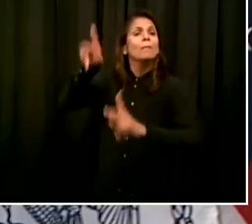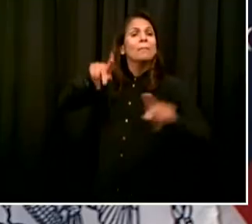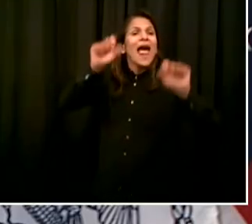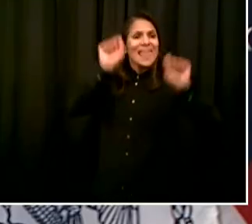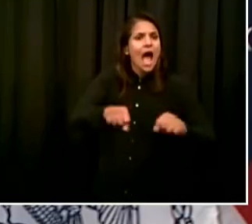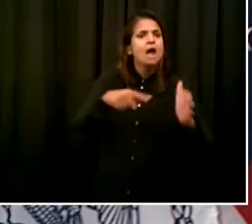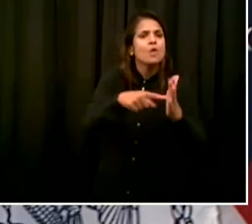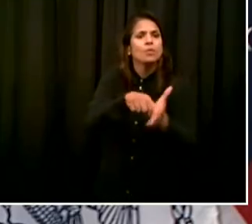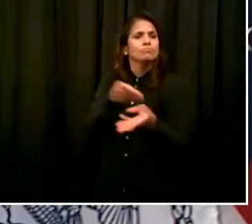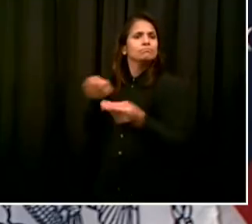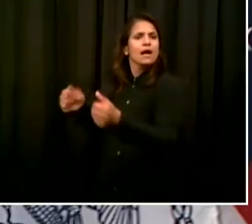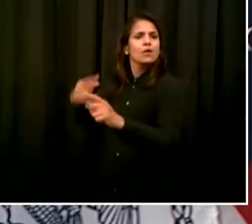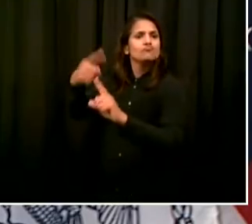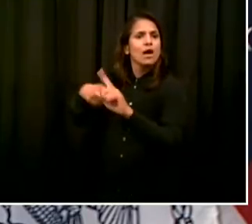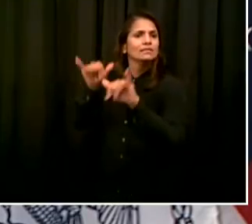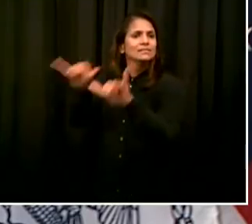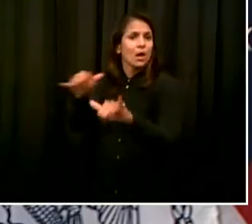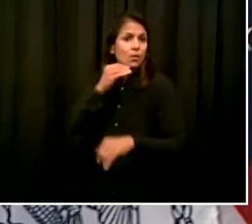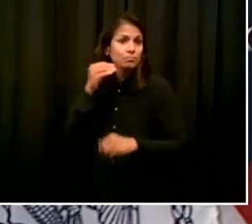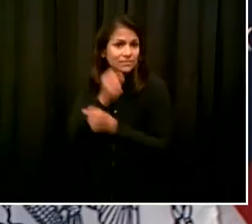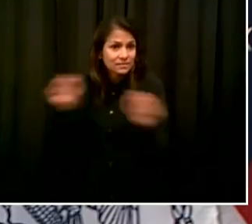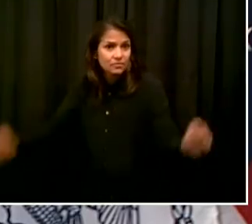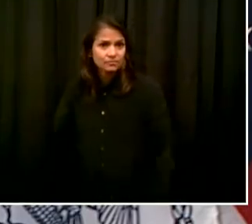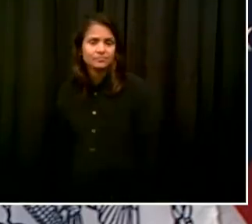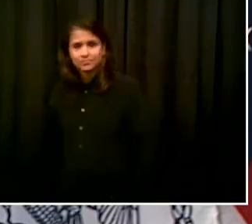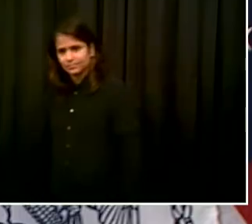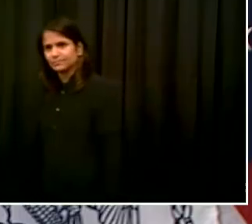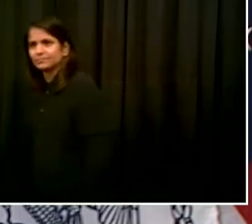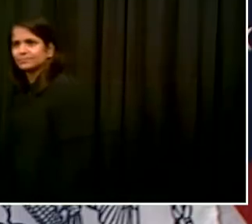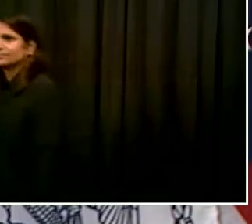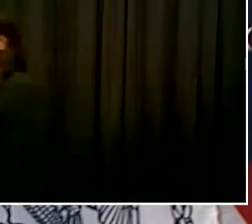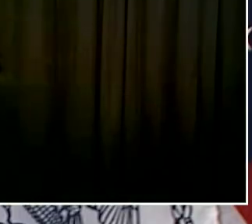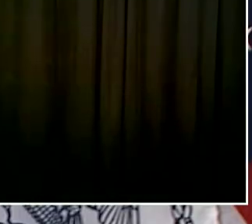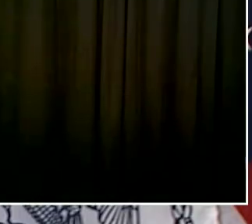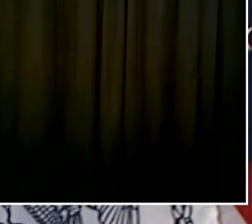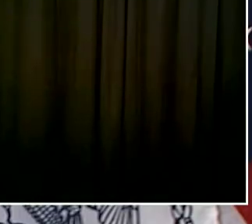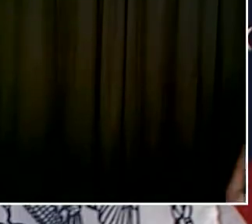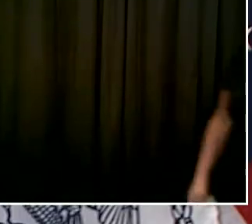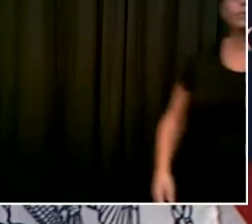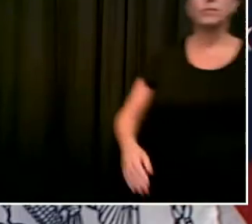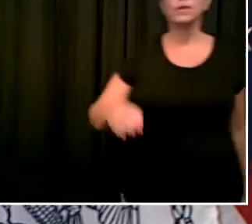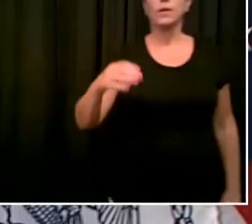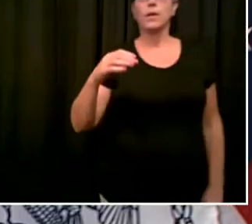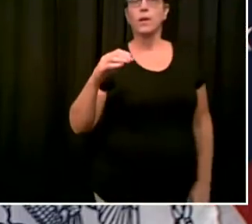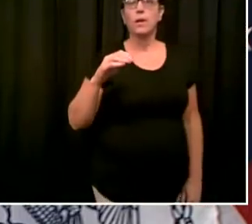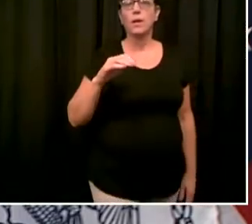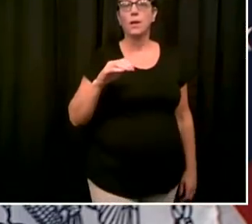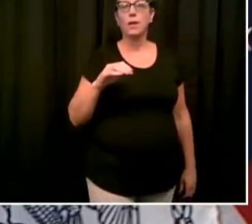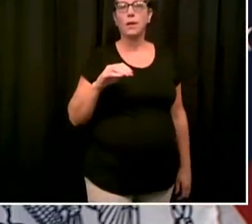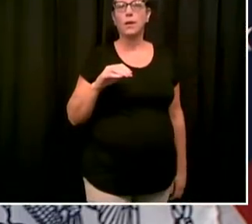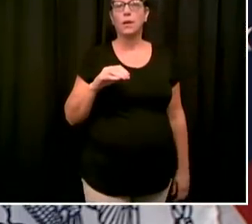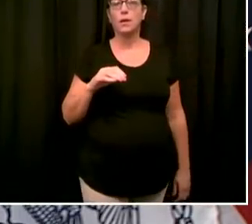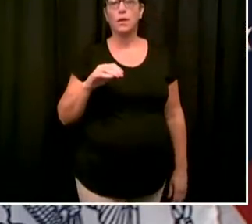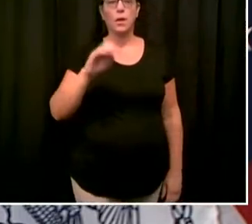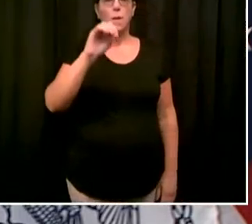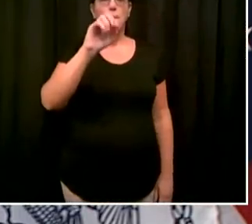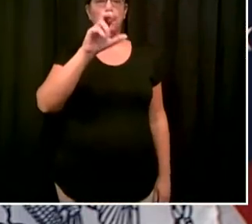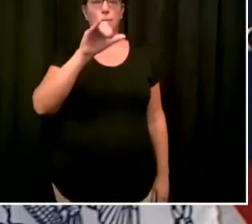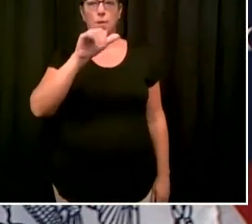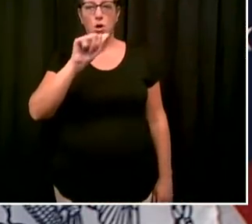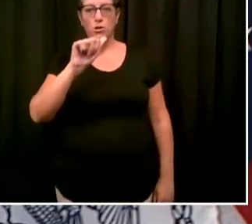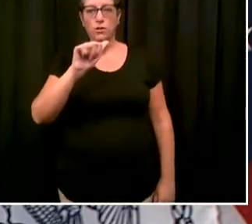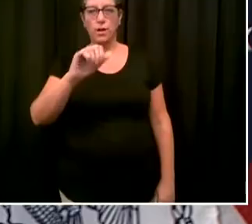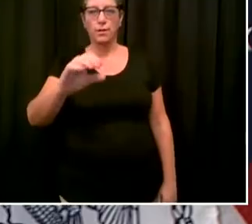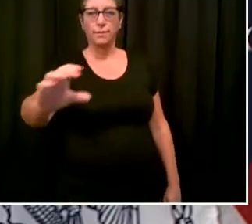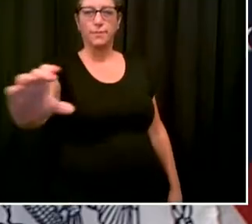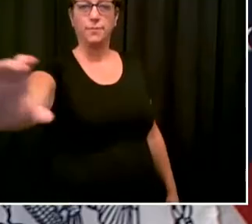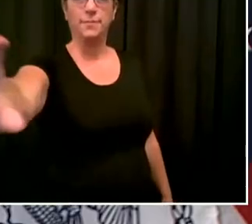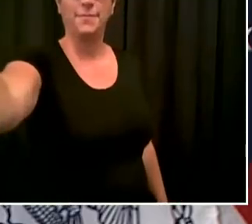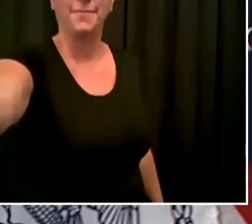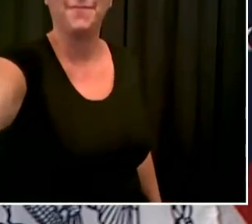NEXT UP WE